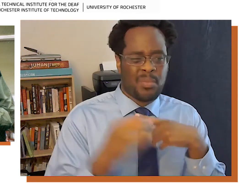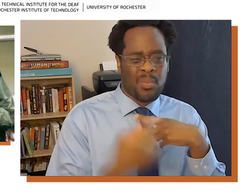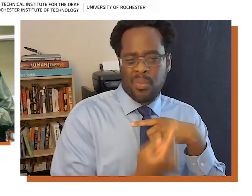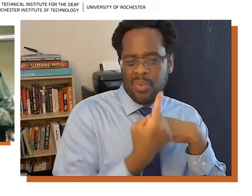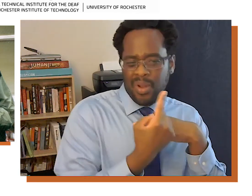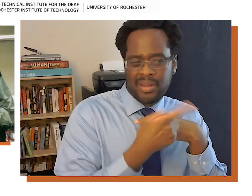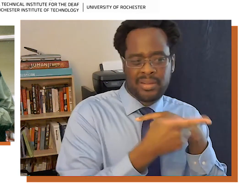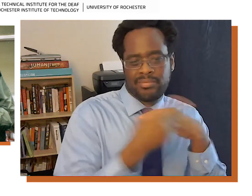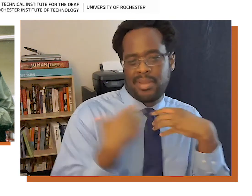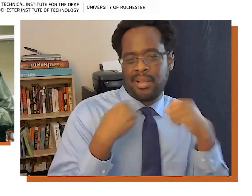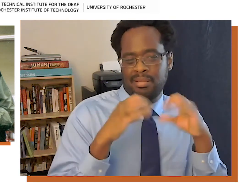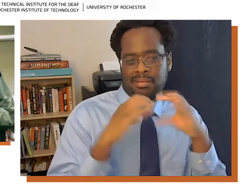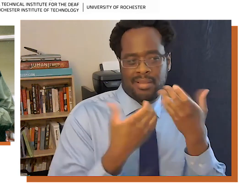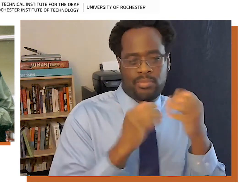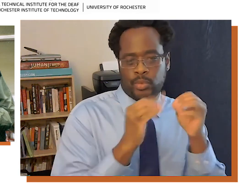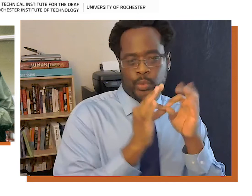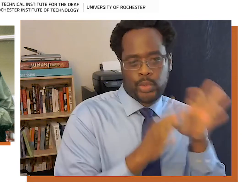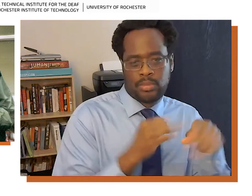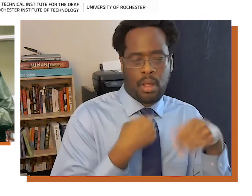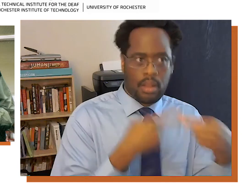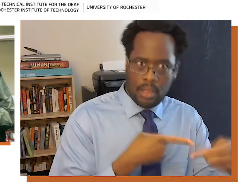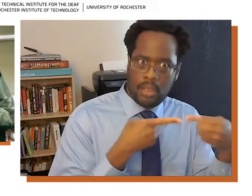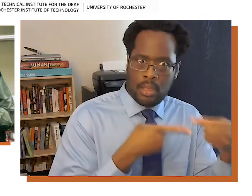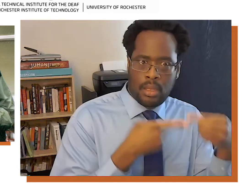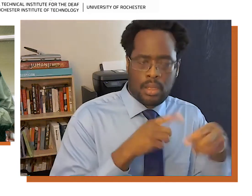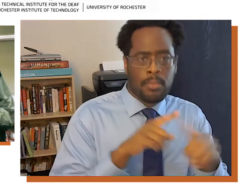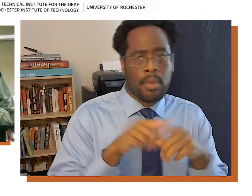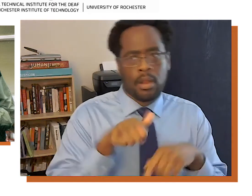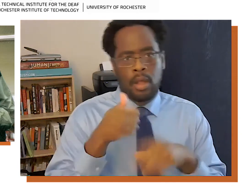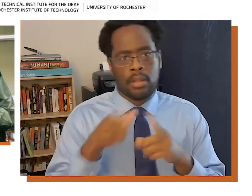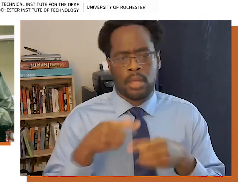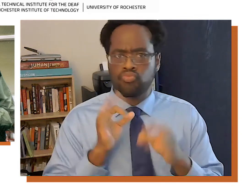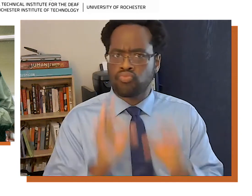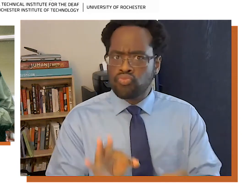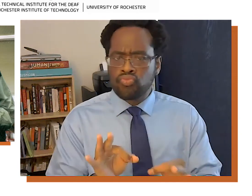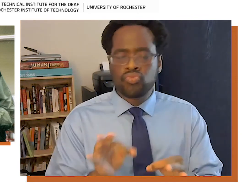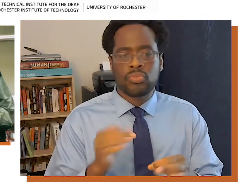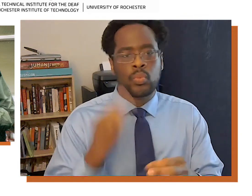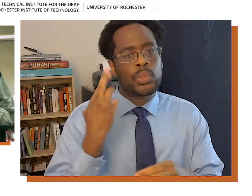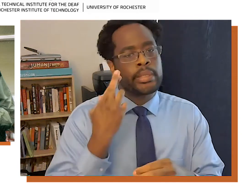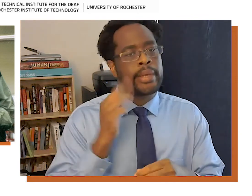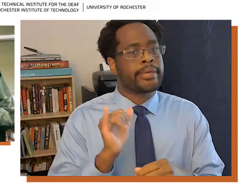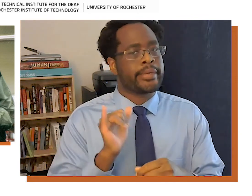Some classes didn't have an interpreter, and I seemed to struggle more in those classes,